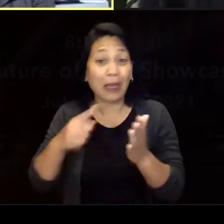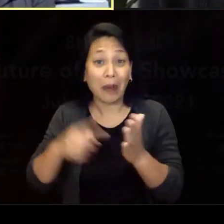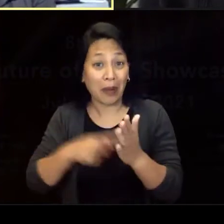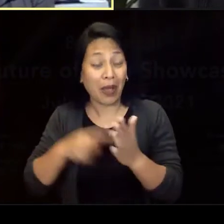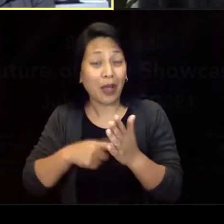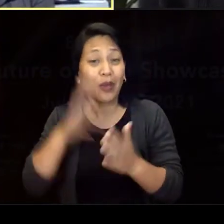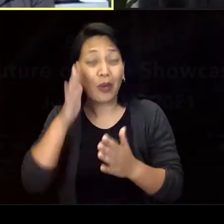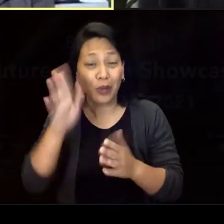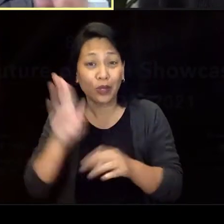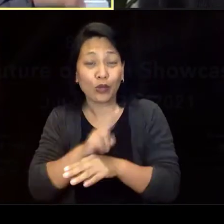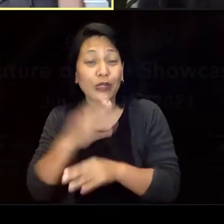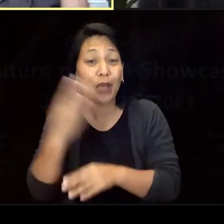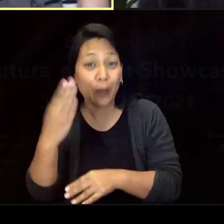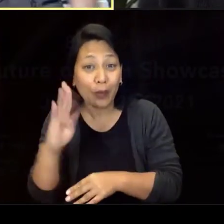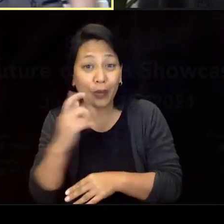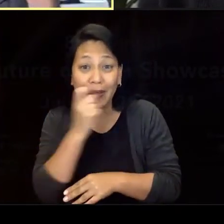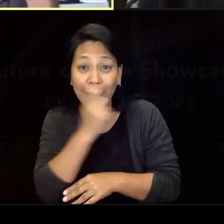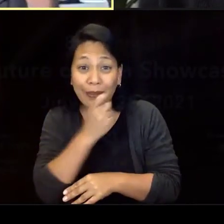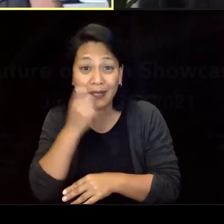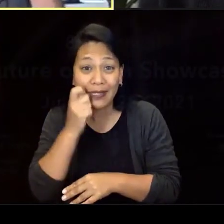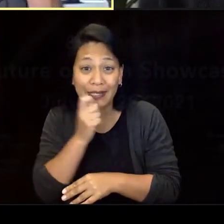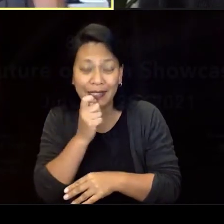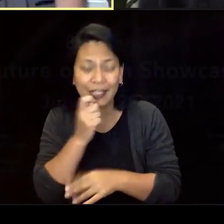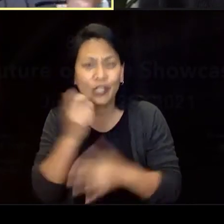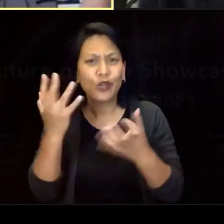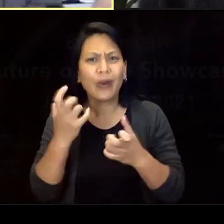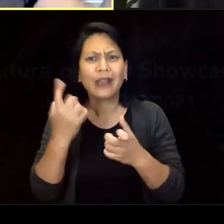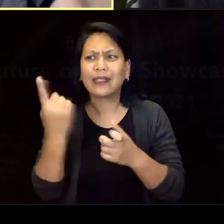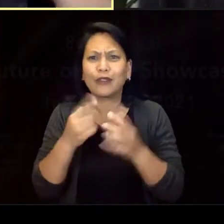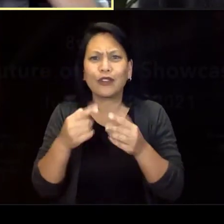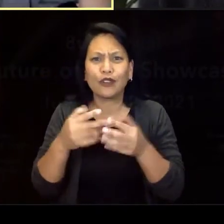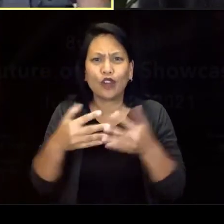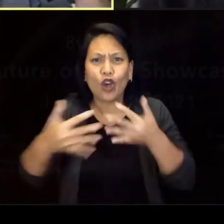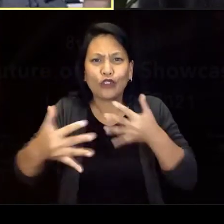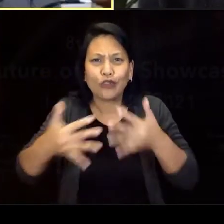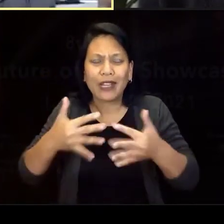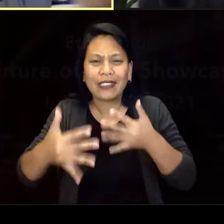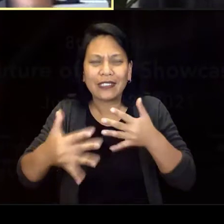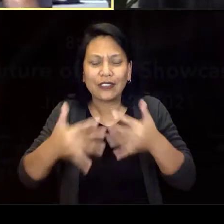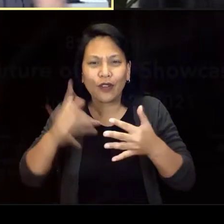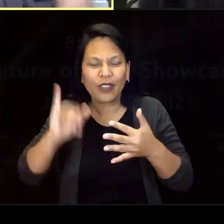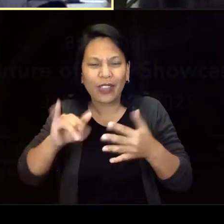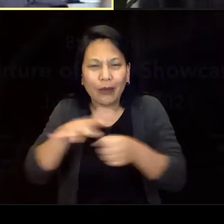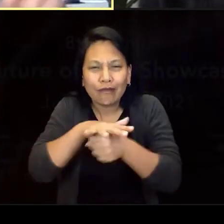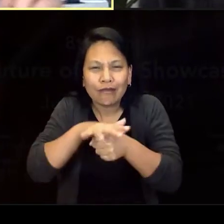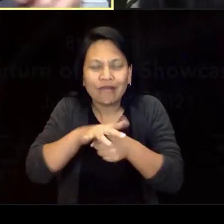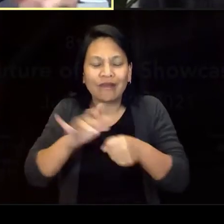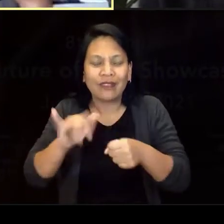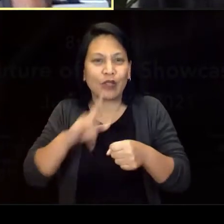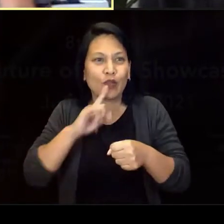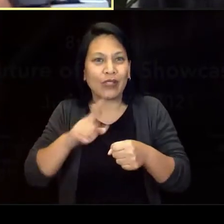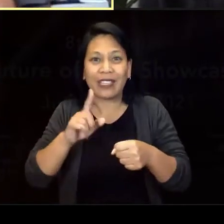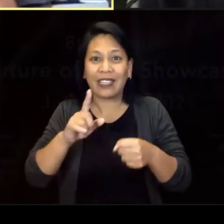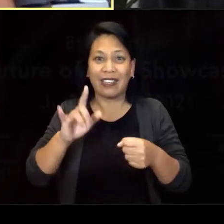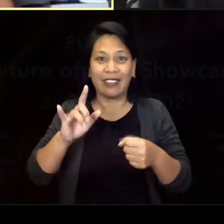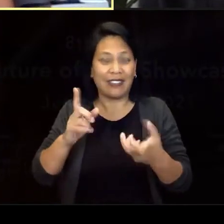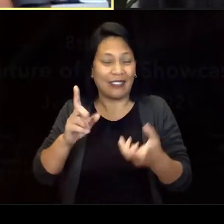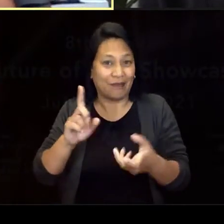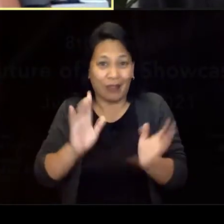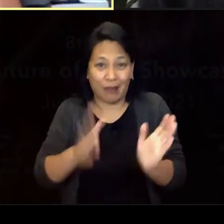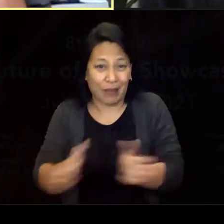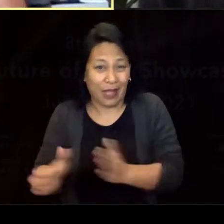So make sure that there's some contrast for that one spot, just for that one shot, to make it sure that you still know